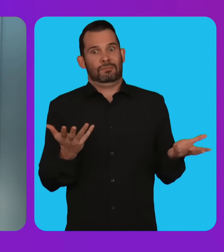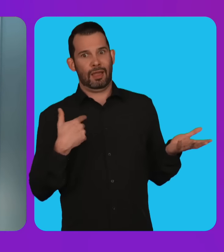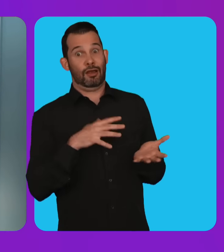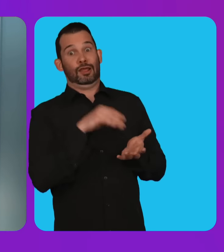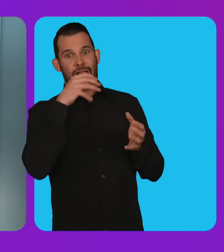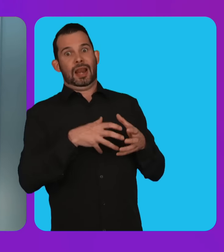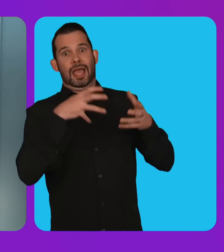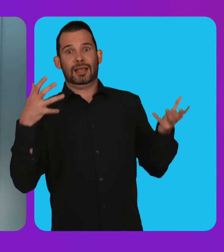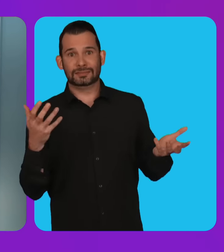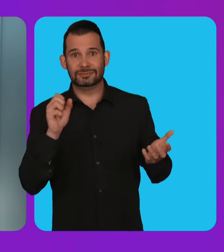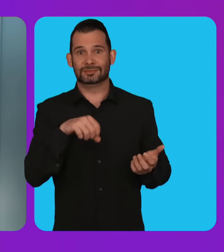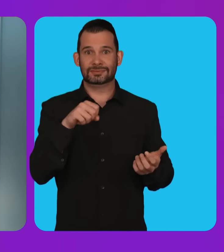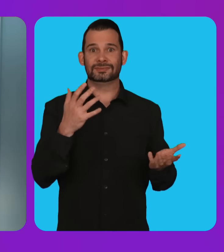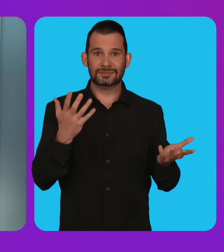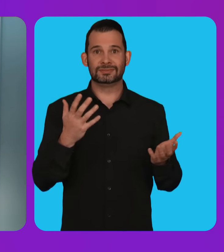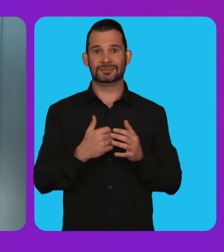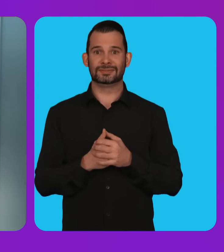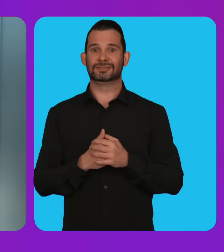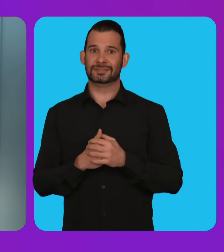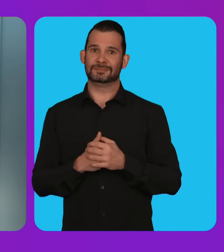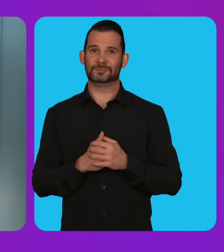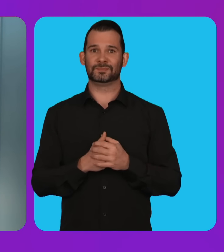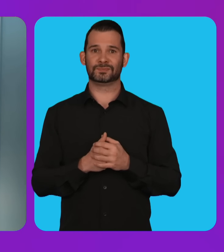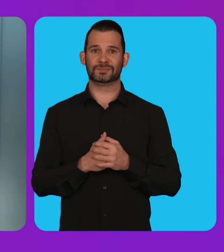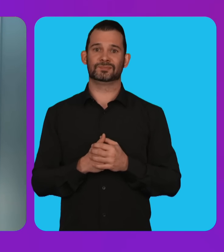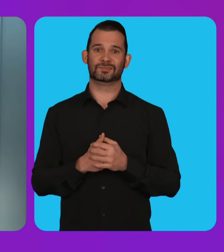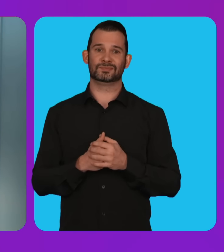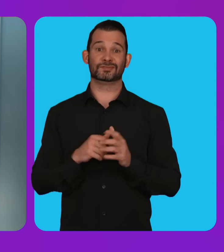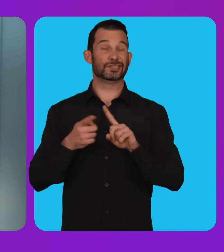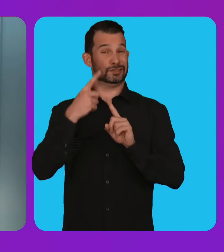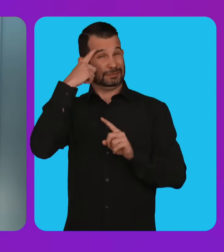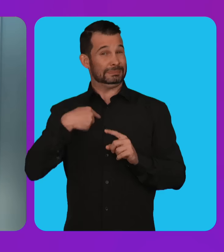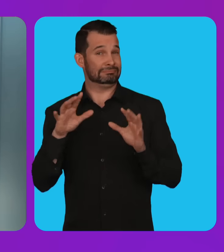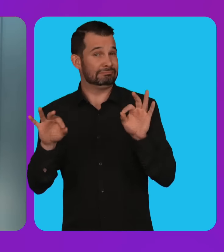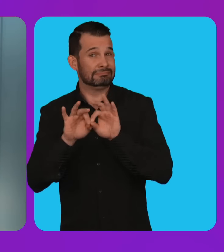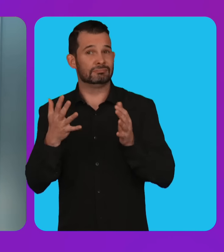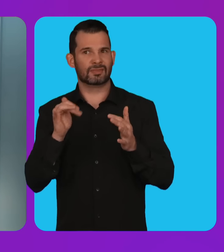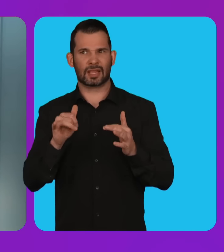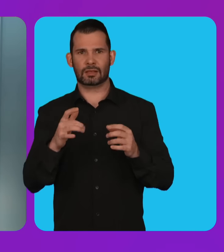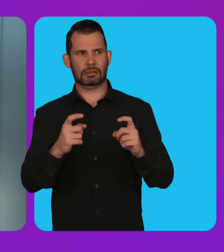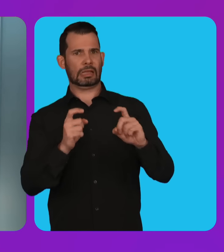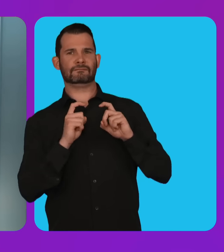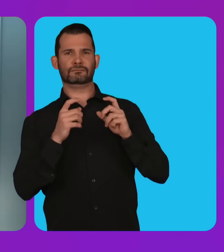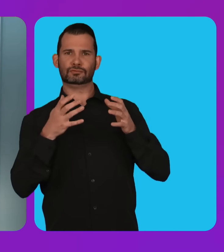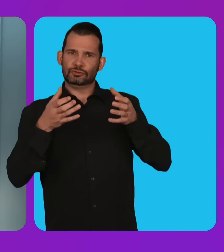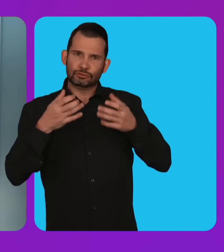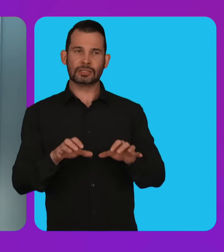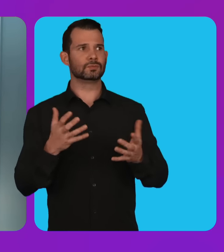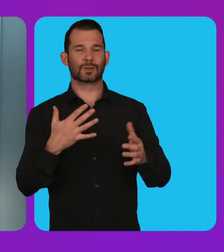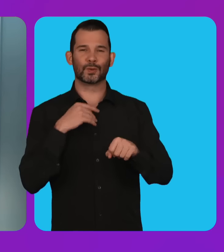First, for me, the real gift was the chance